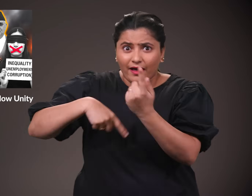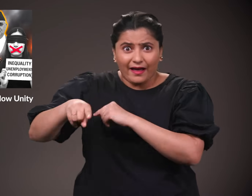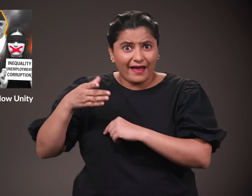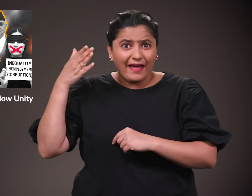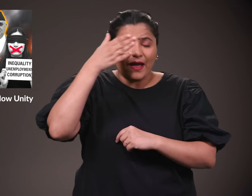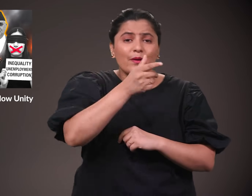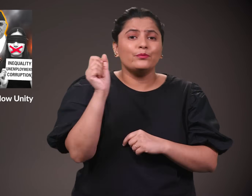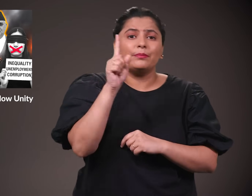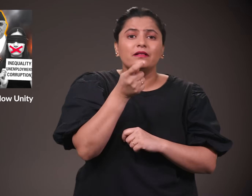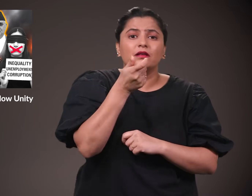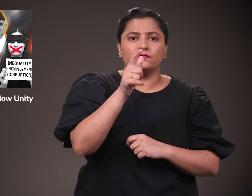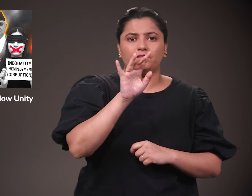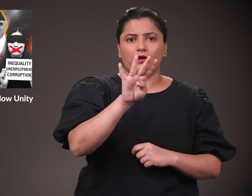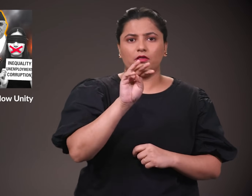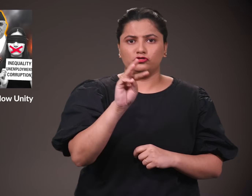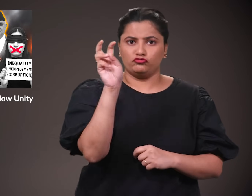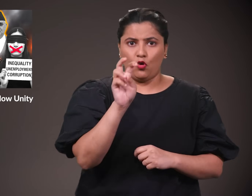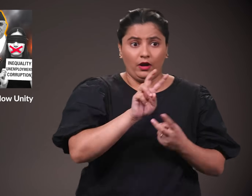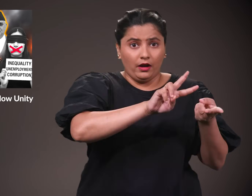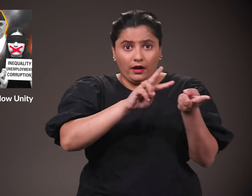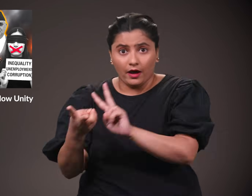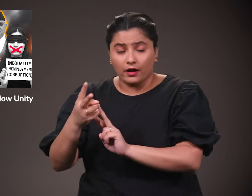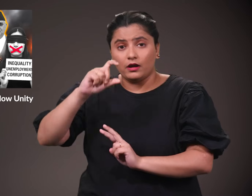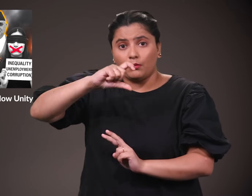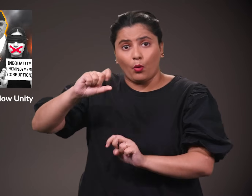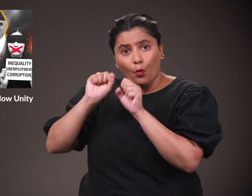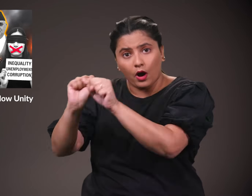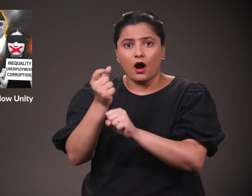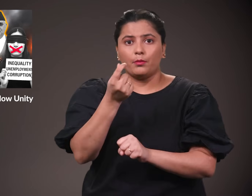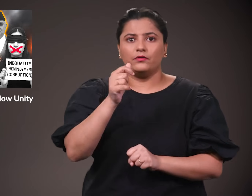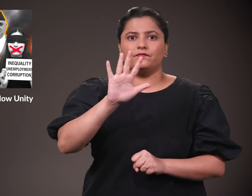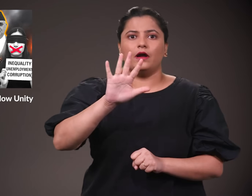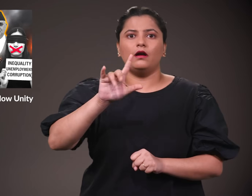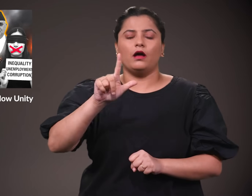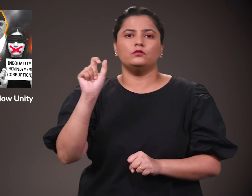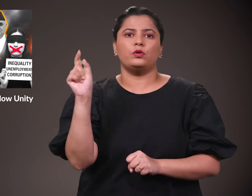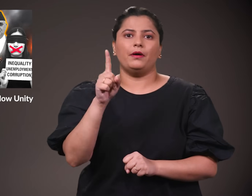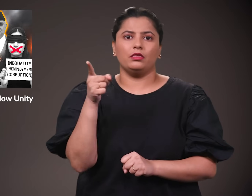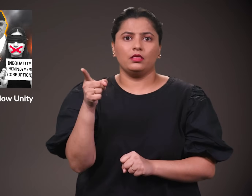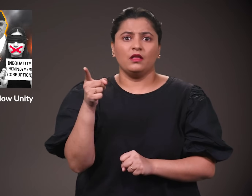They were paid $4,000, which converted to 5,00,000 Nepali Rupees.